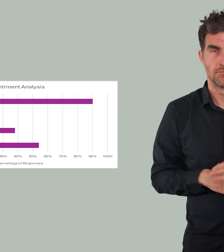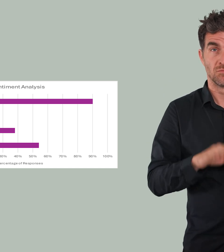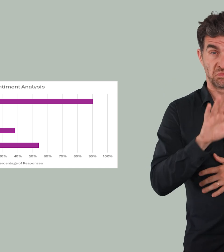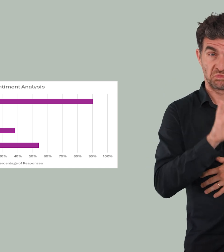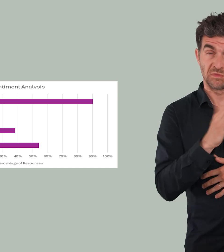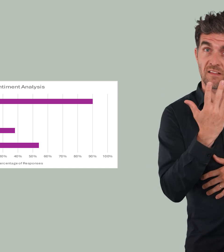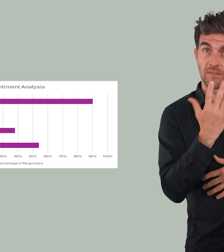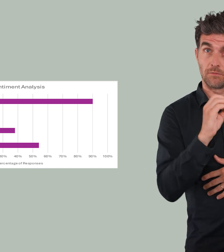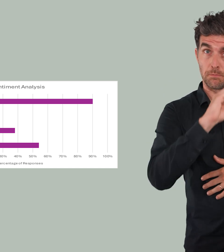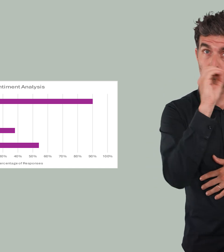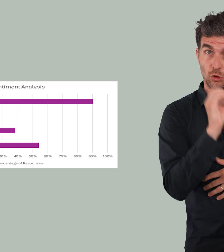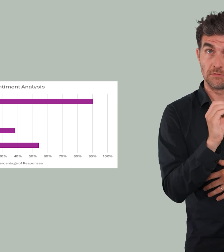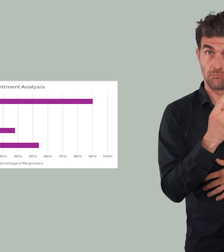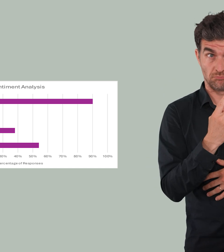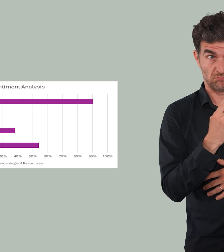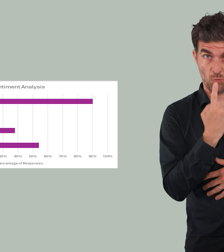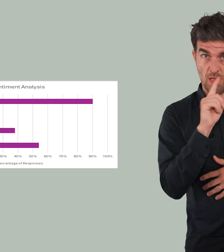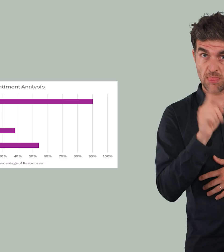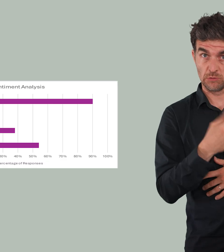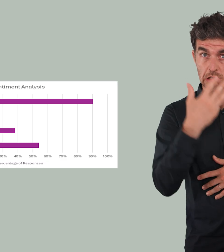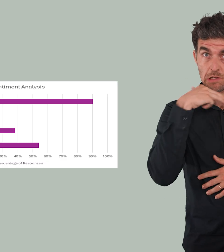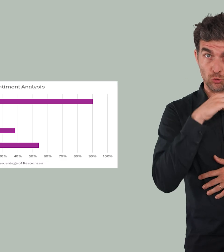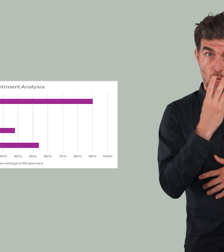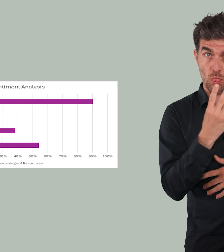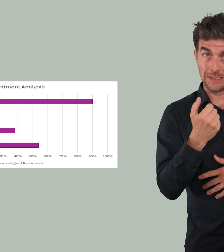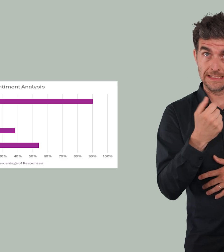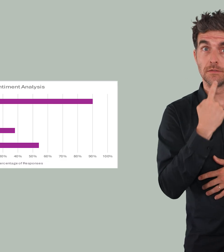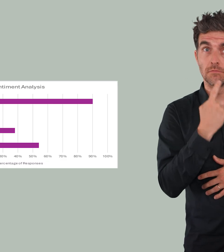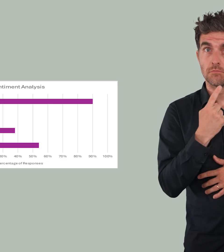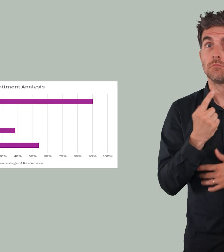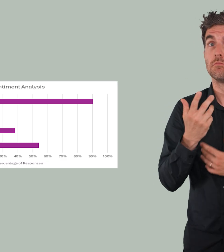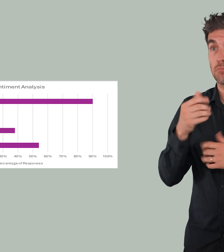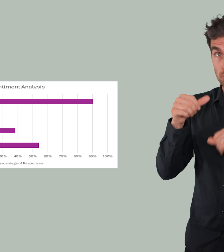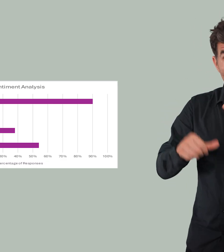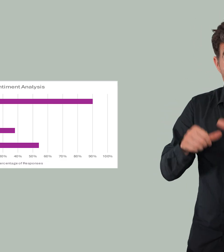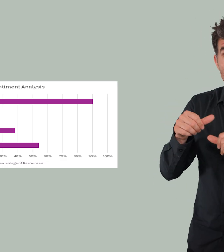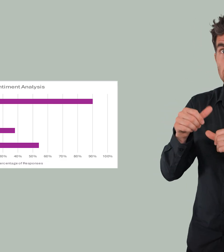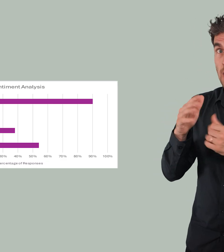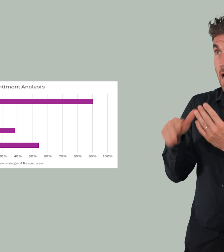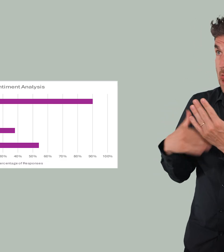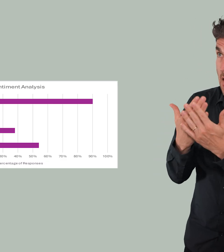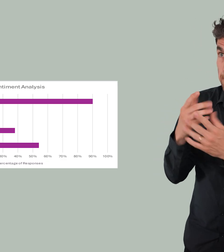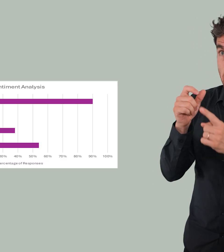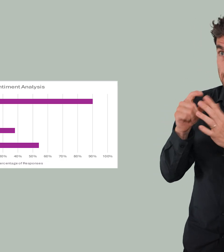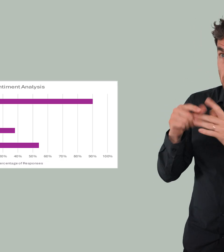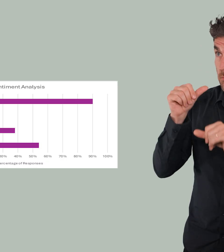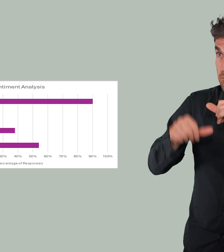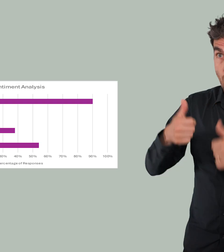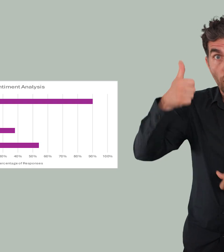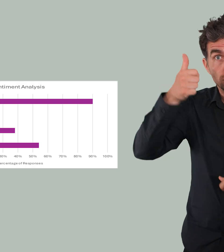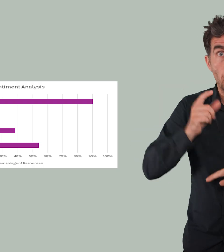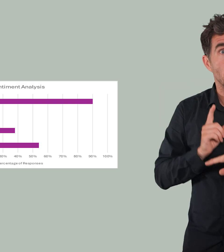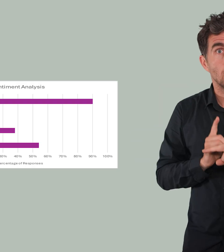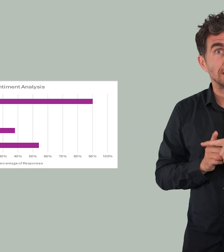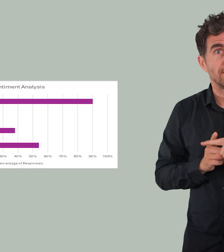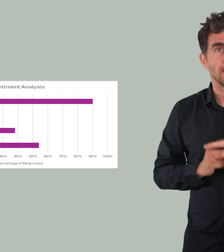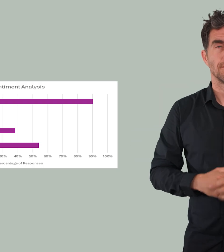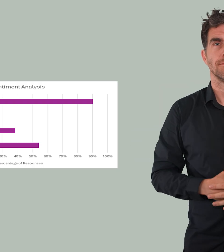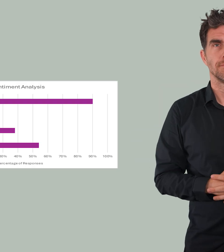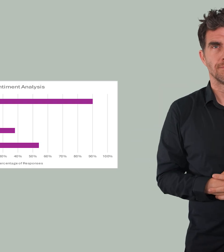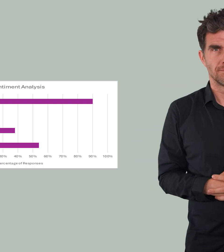Around 5% (~1,936) of responses relating to process of claiming PIP are positive